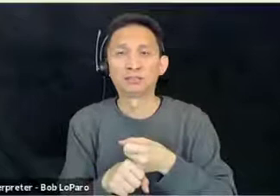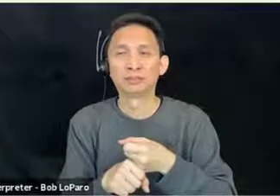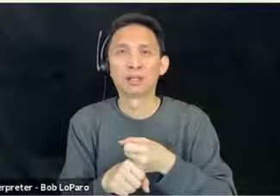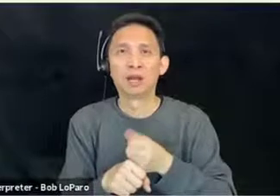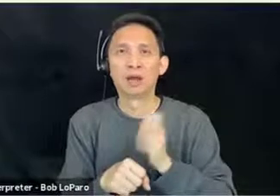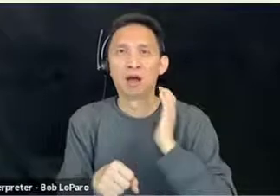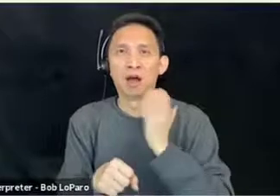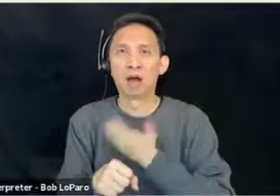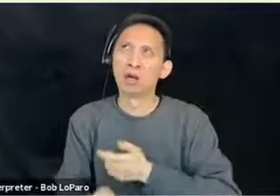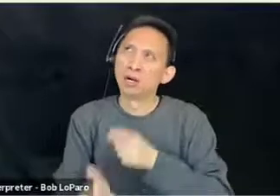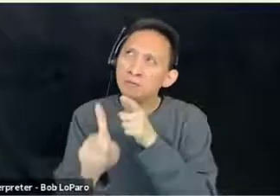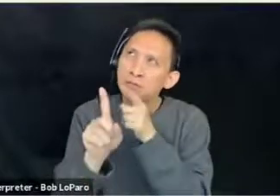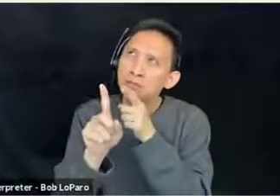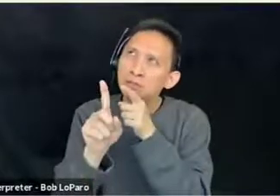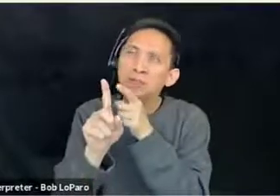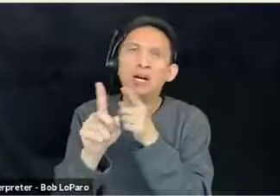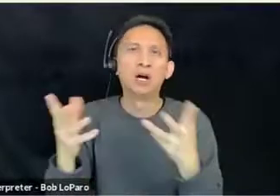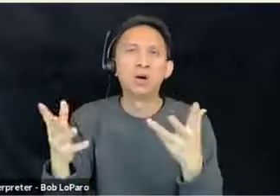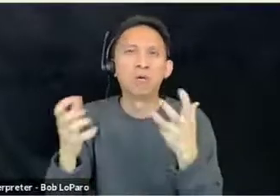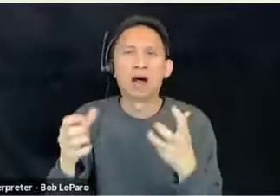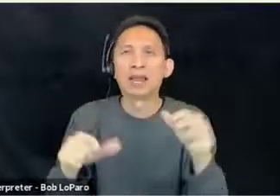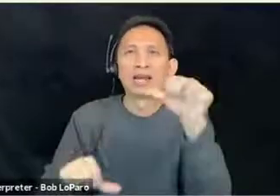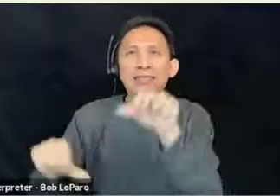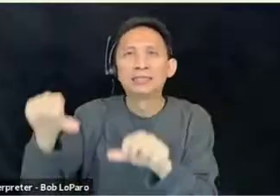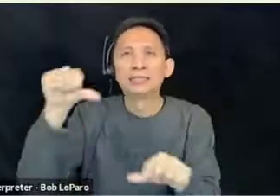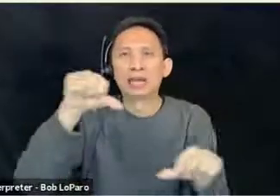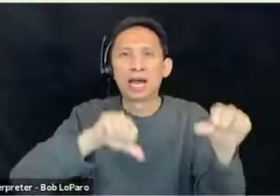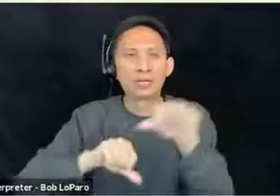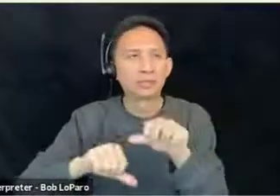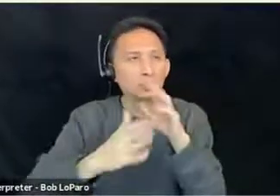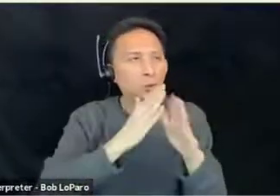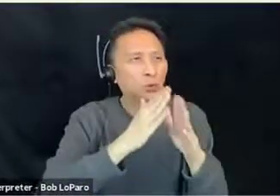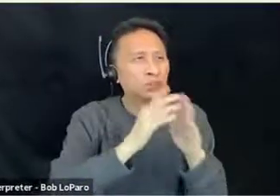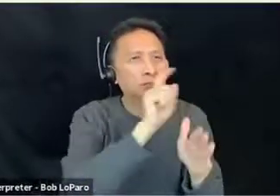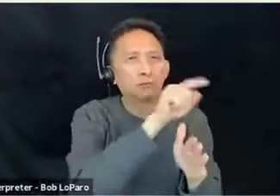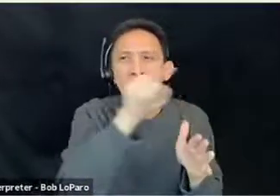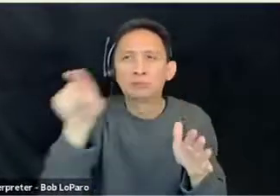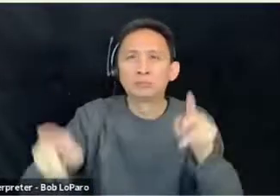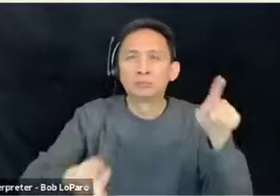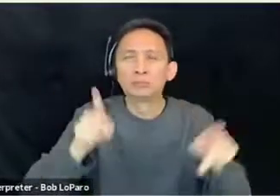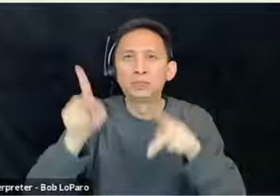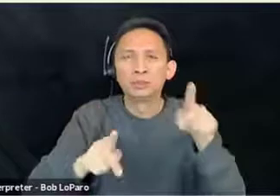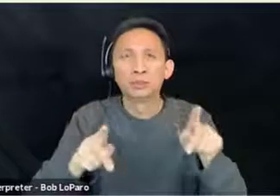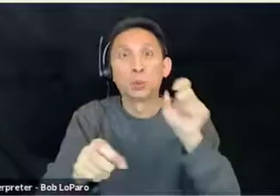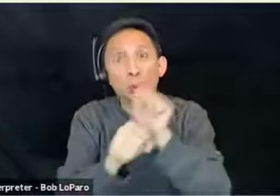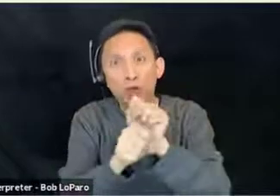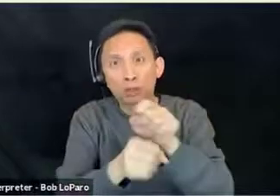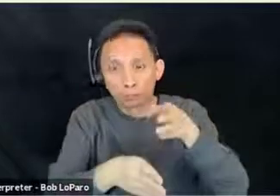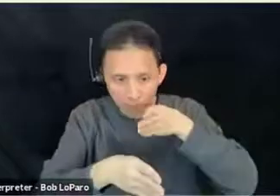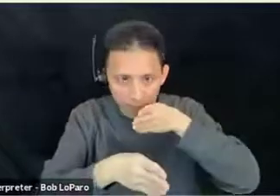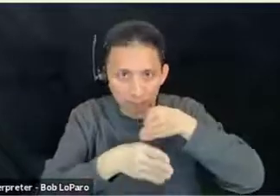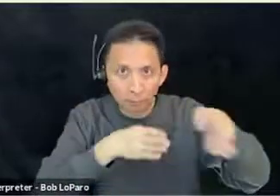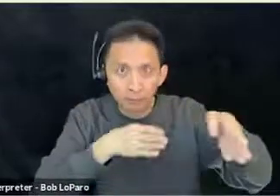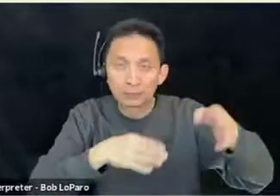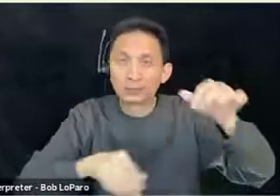to build a scientific community that can help look at what can we do to help improve